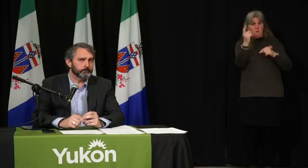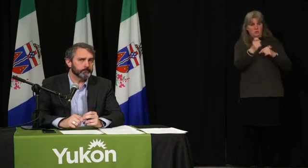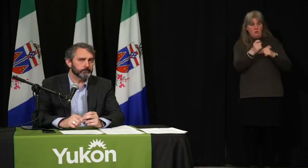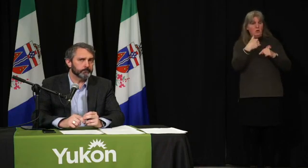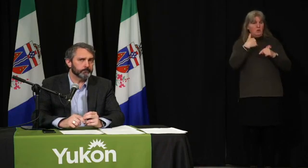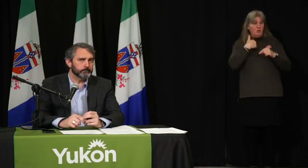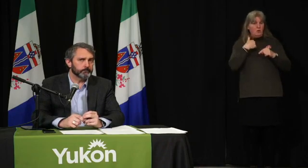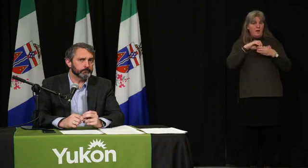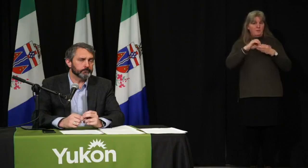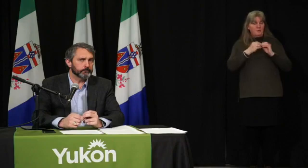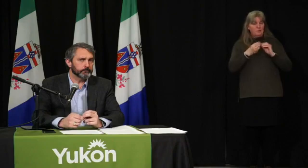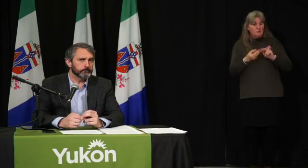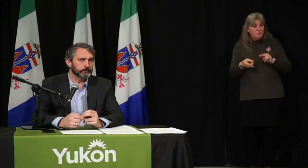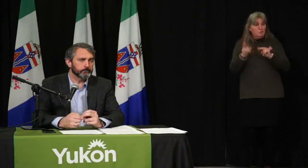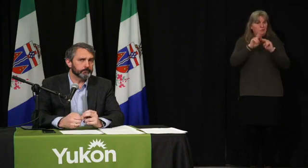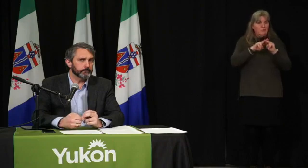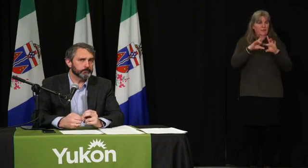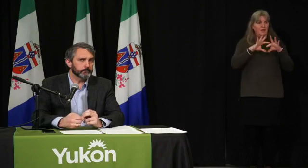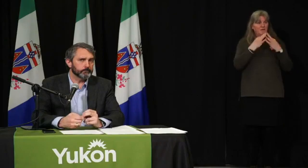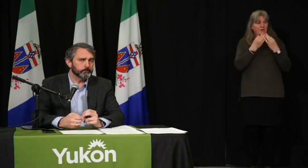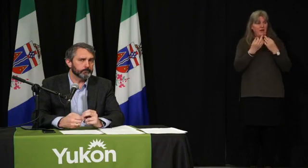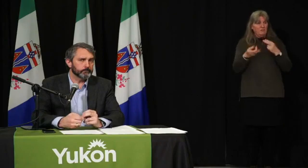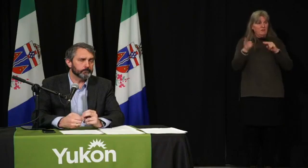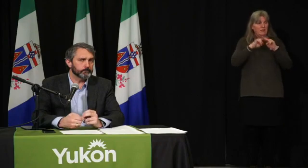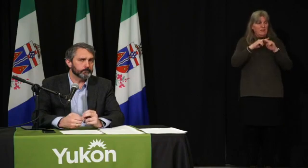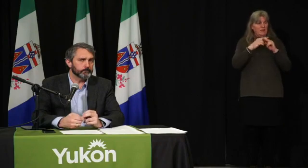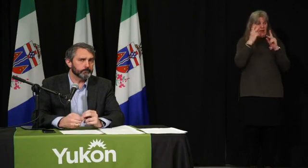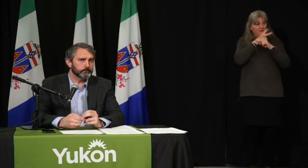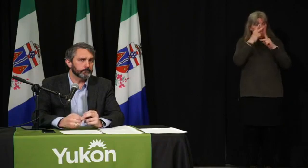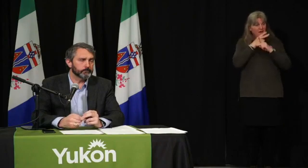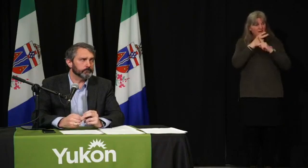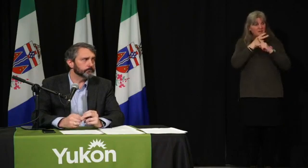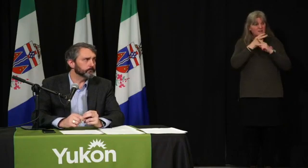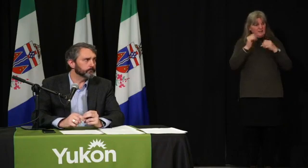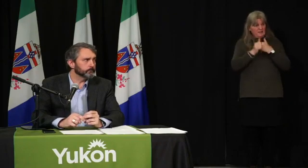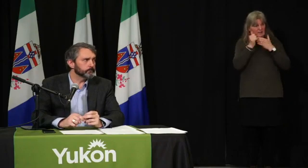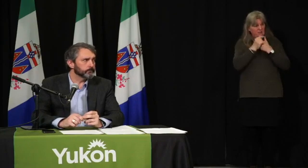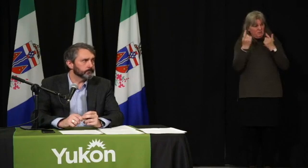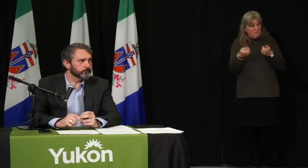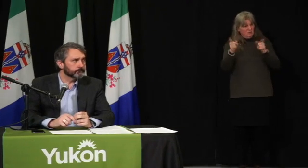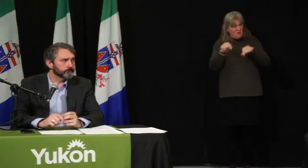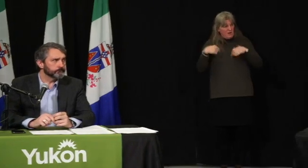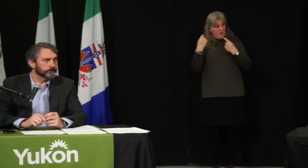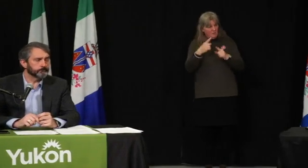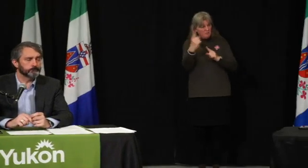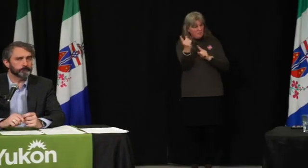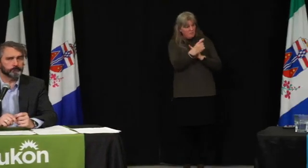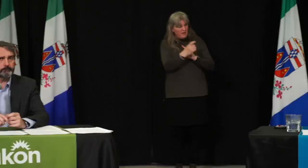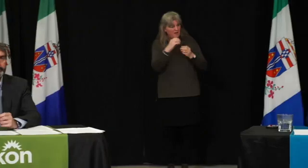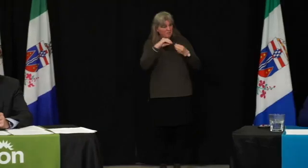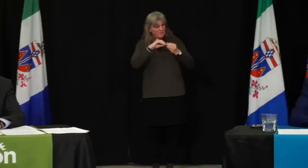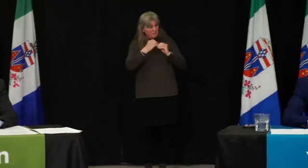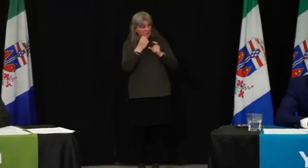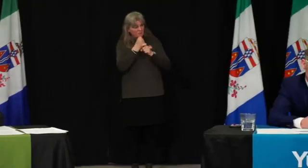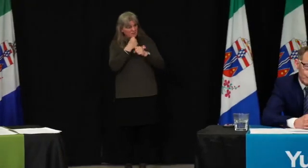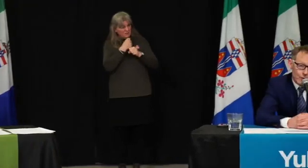increase of family violence since the beginning of the pandemic?